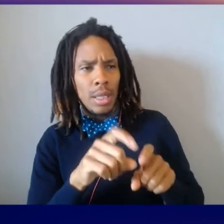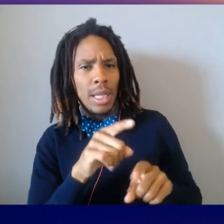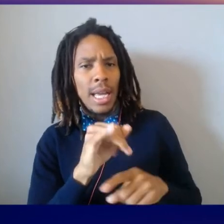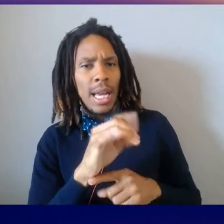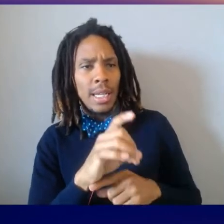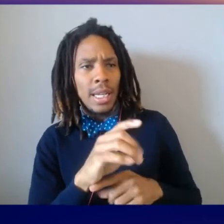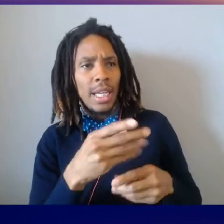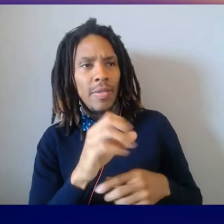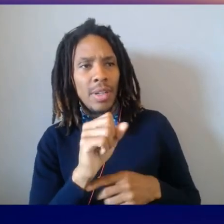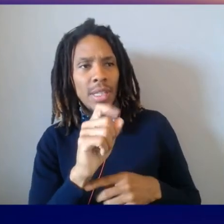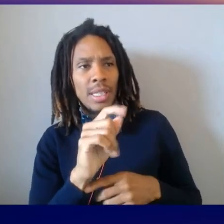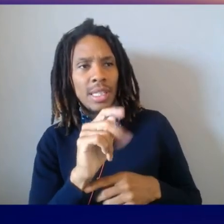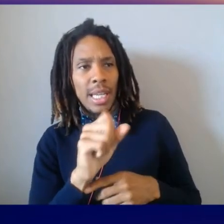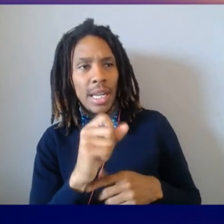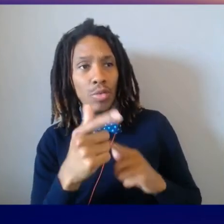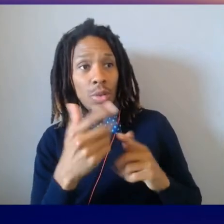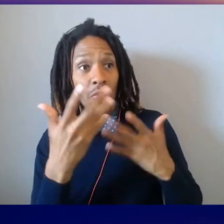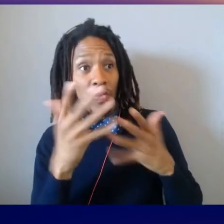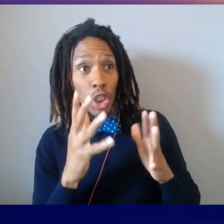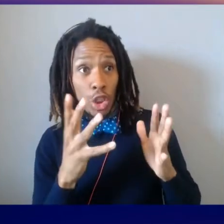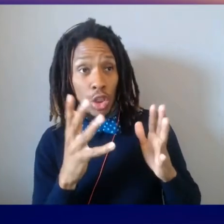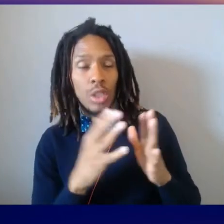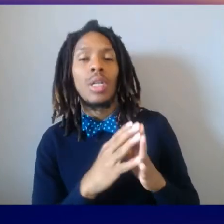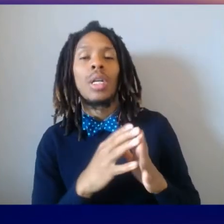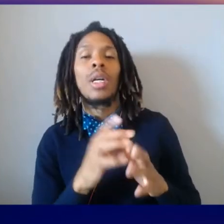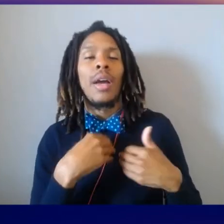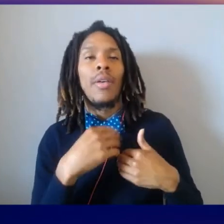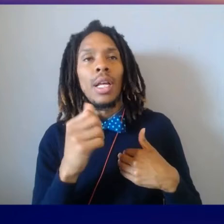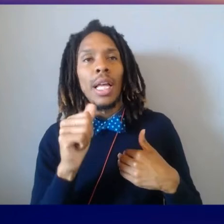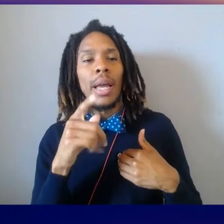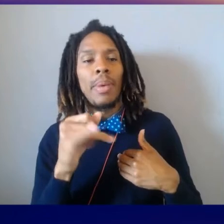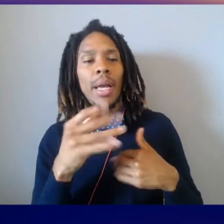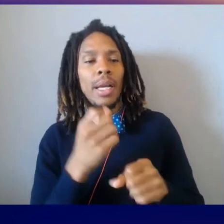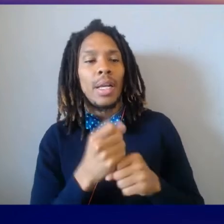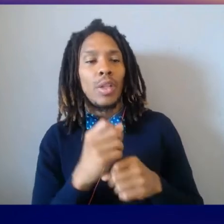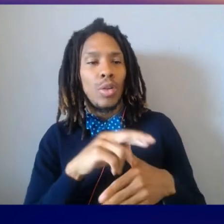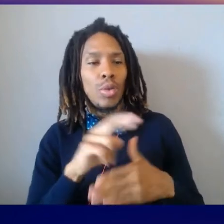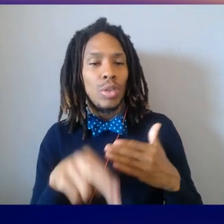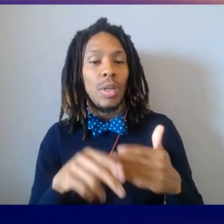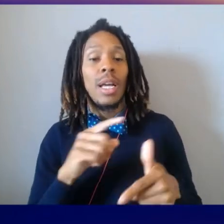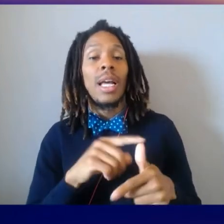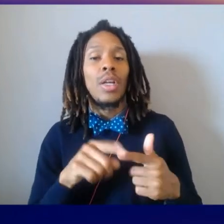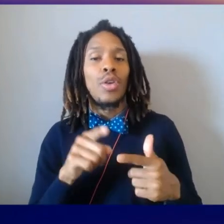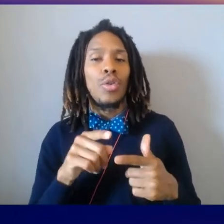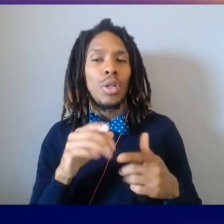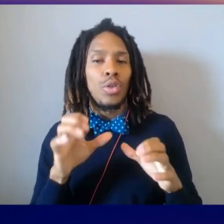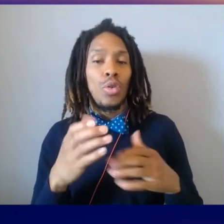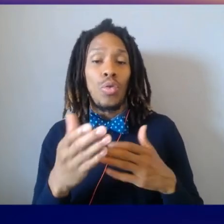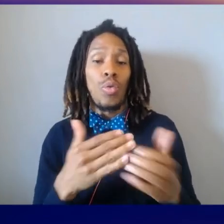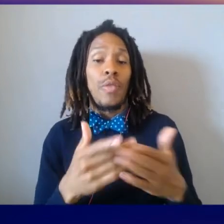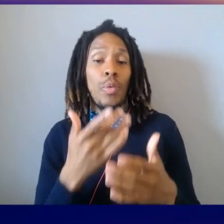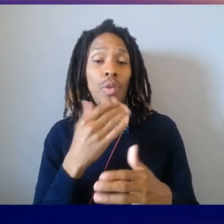When the status is finished, there's another API to get the results. And then, you can do with those results whatever you want. Awesome. - Yeah